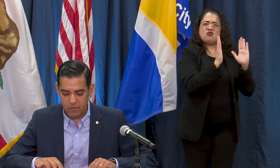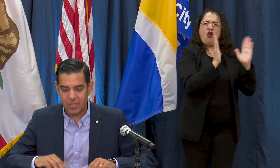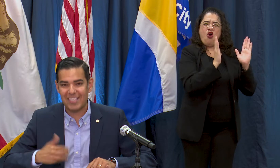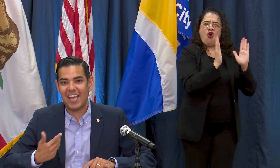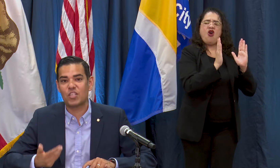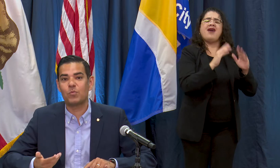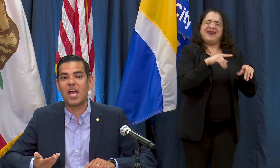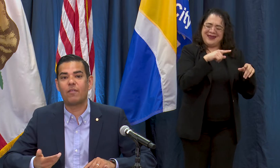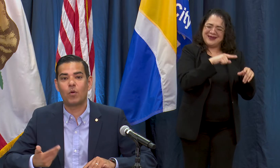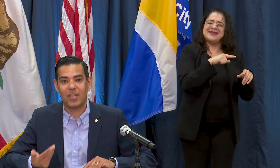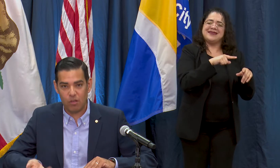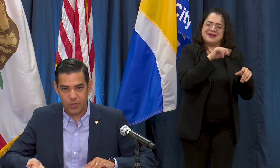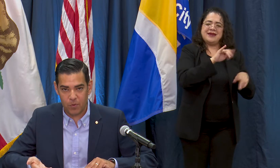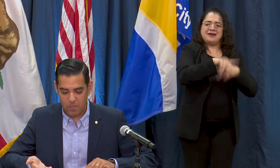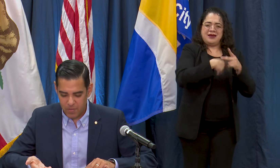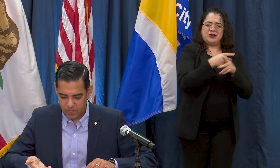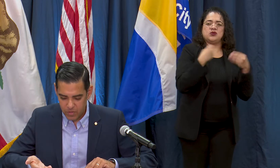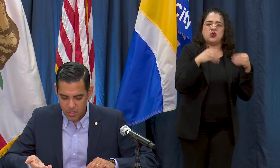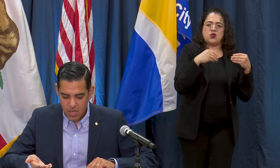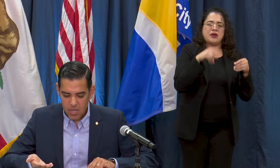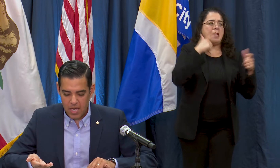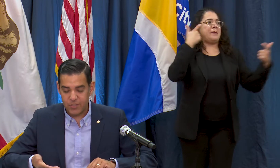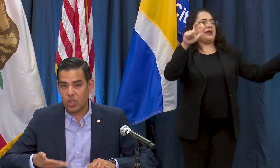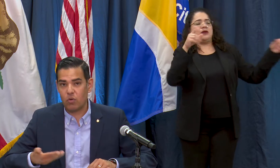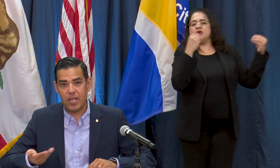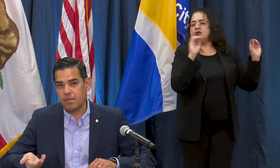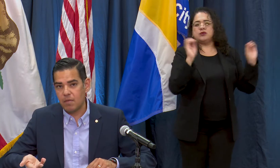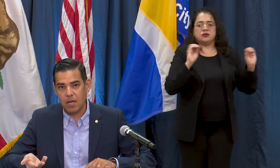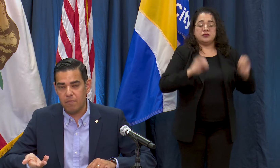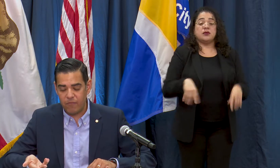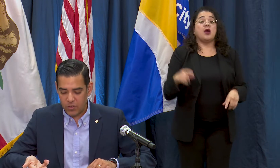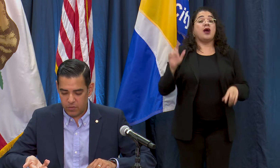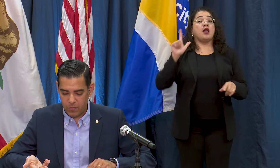is that yes we have our own health department and it's a great function for